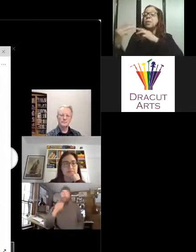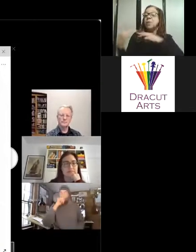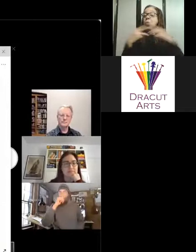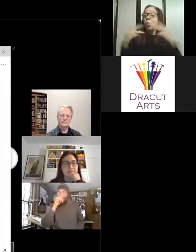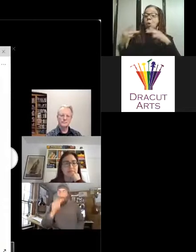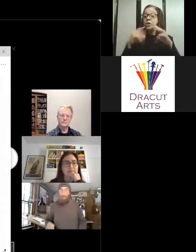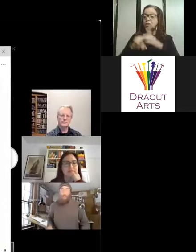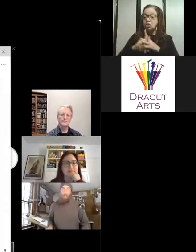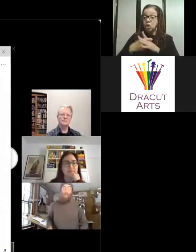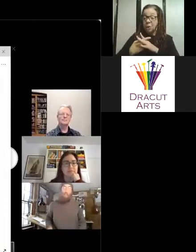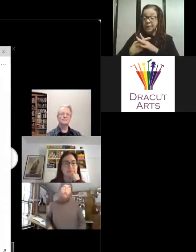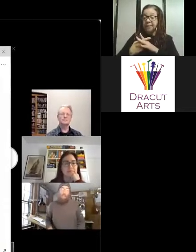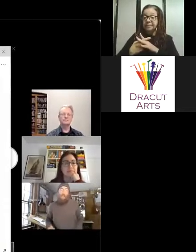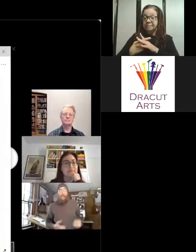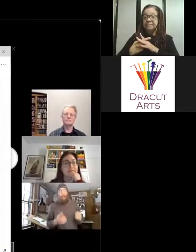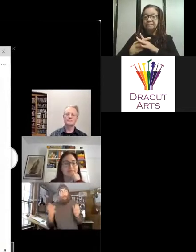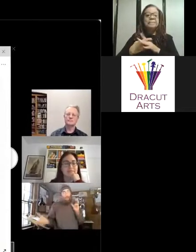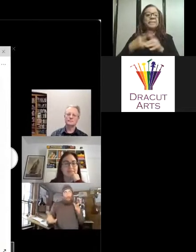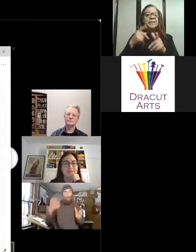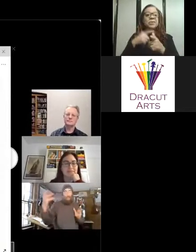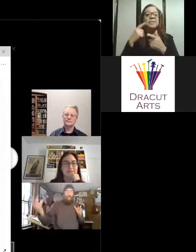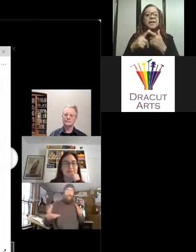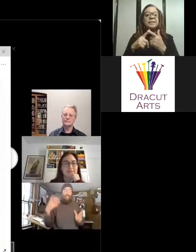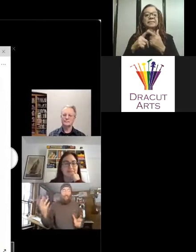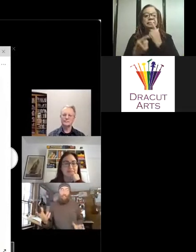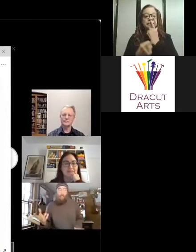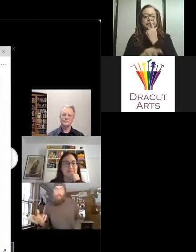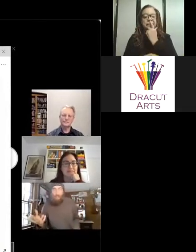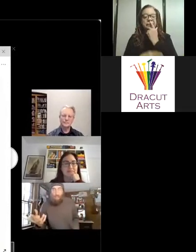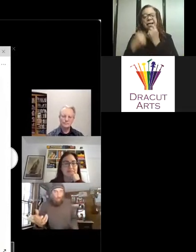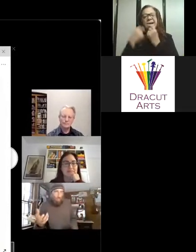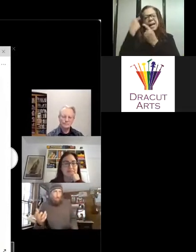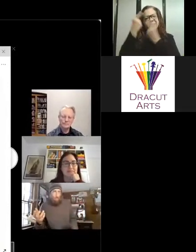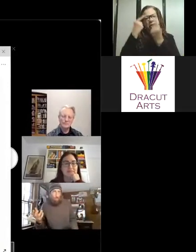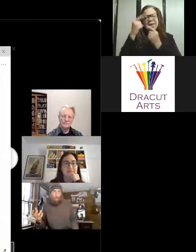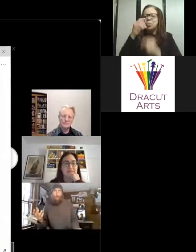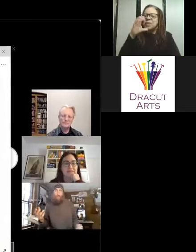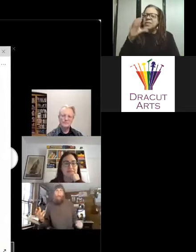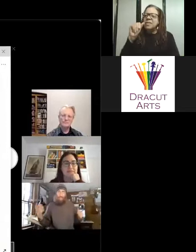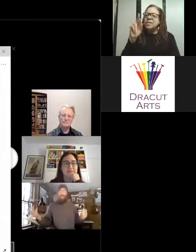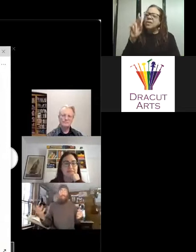to a diary, right? So then, um, thinking in cartoons, I realized this is a